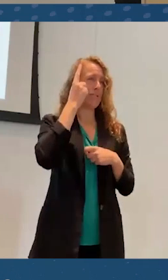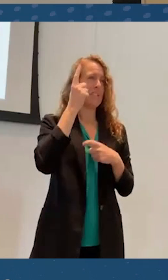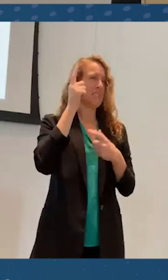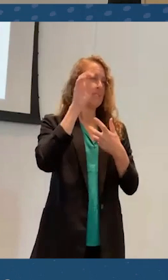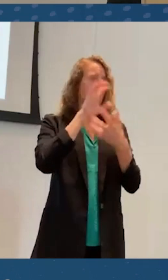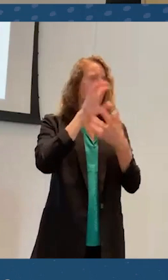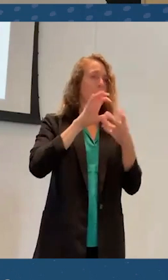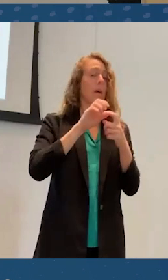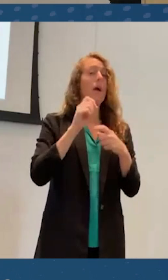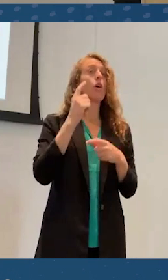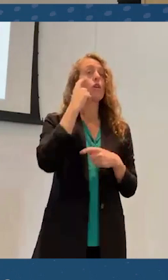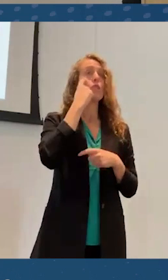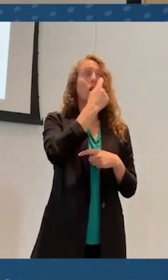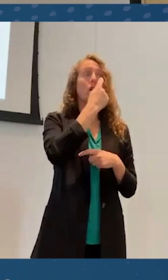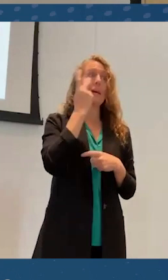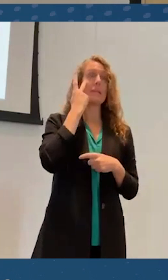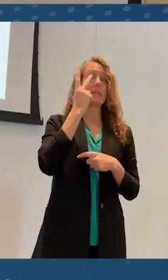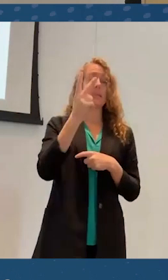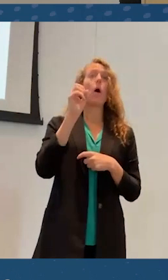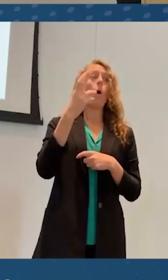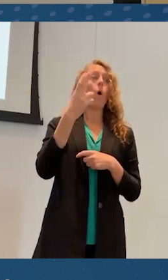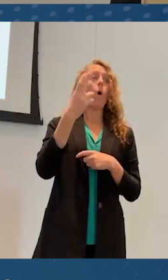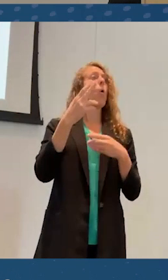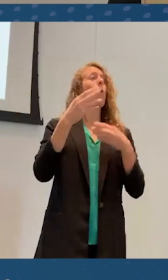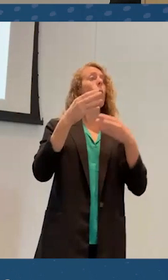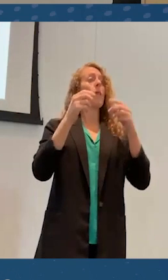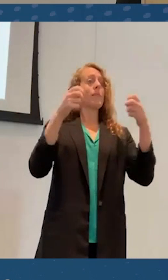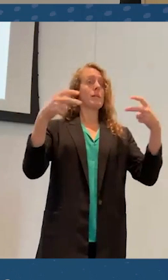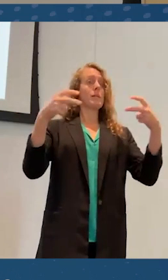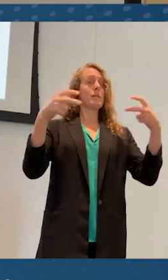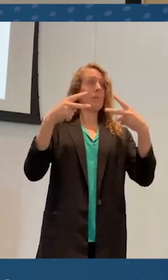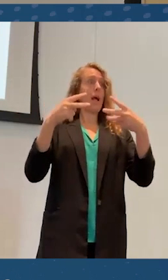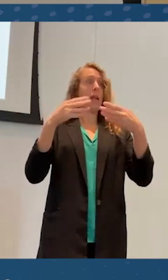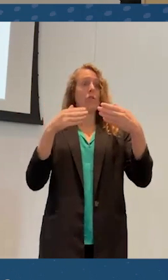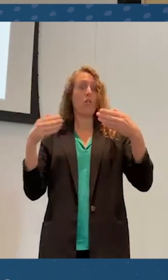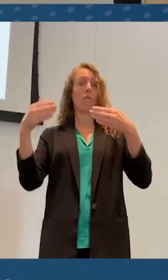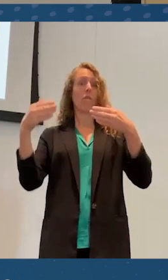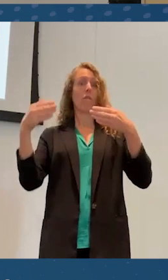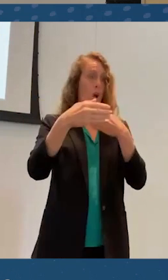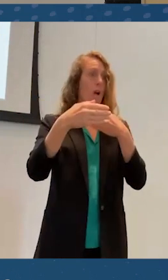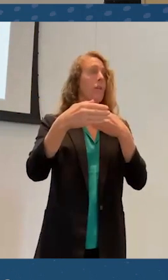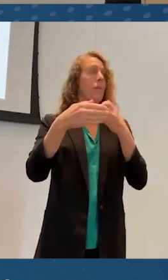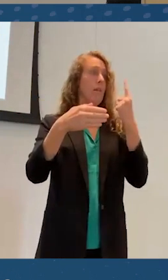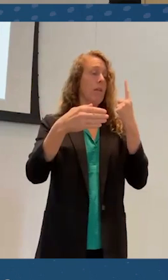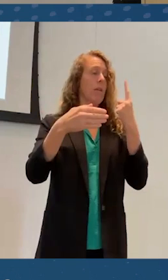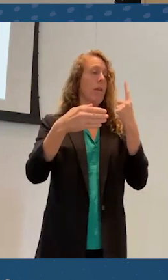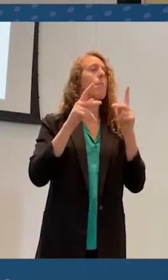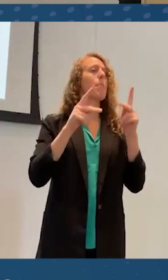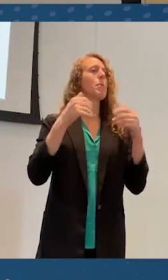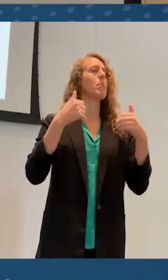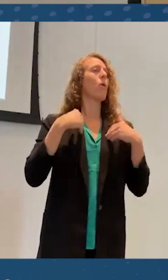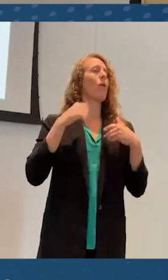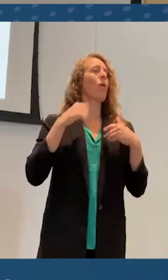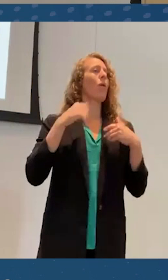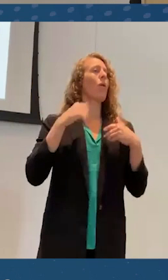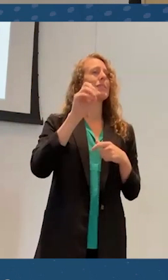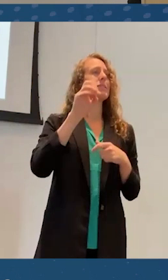that the subtitles are in front of everything. But for people with stereo vision, stereo convergence will tell the brain